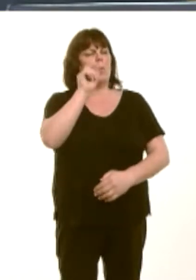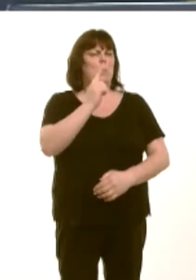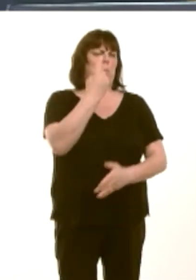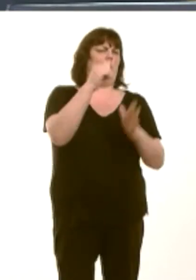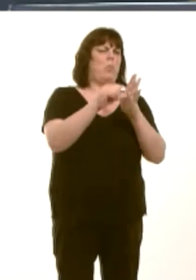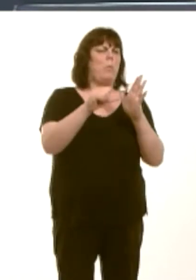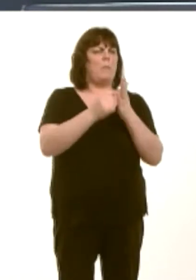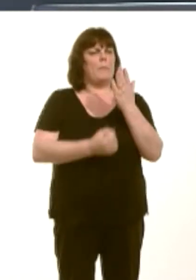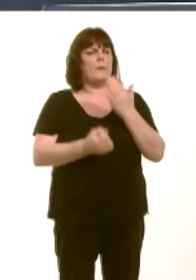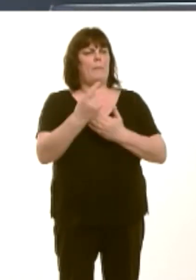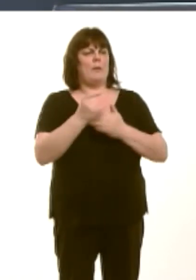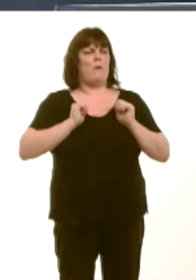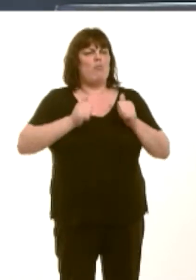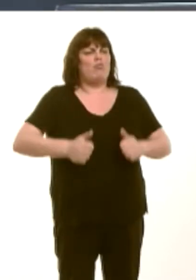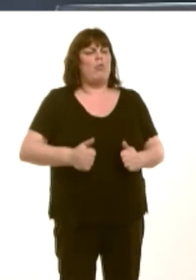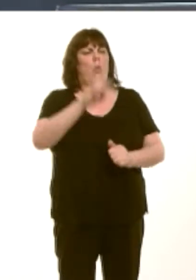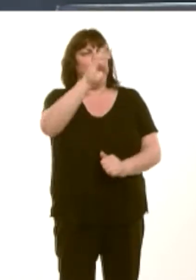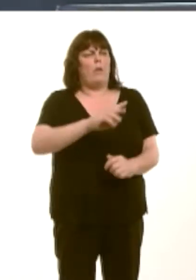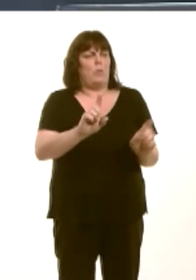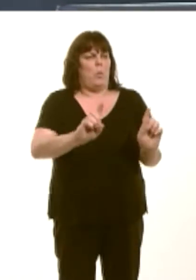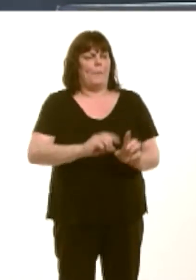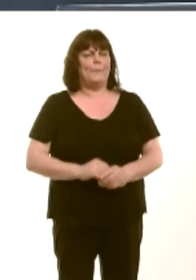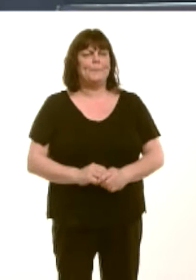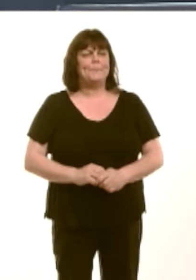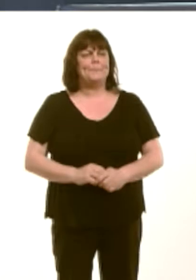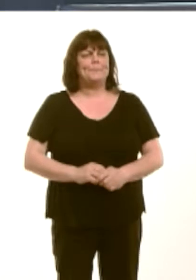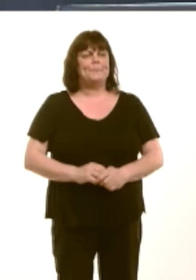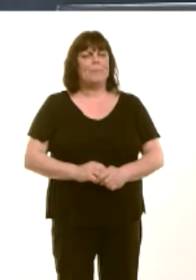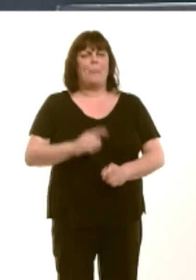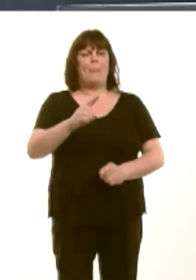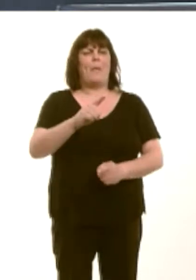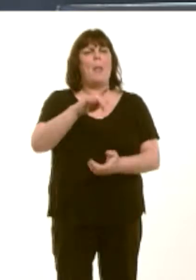in parts of rural Wales is that, as a result of the erosion of the minimum practice income